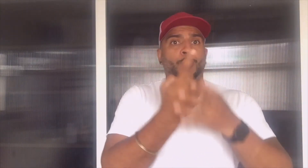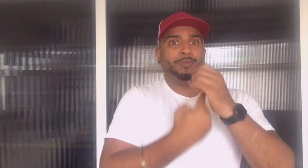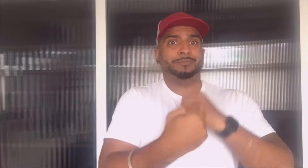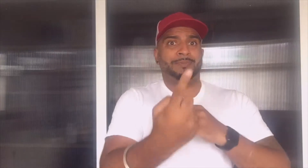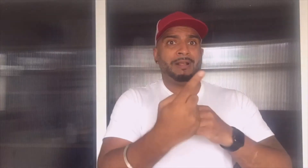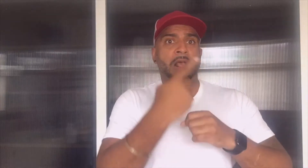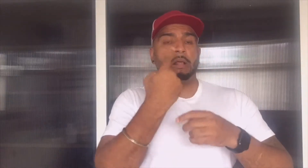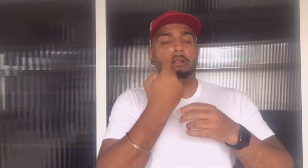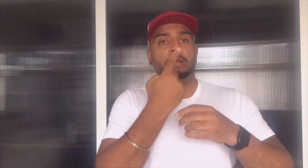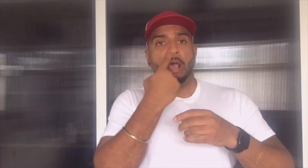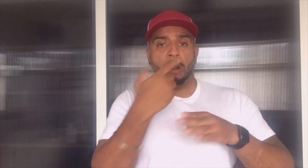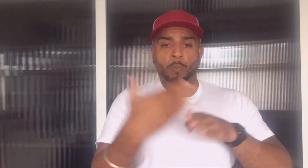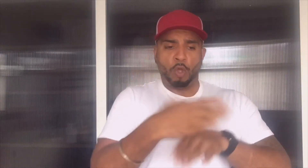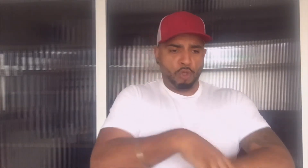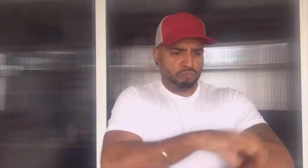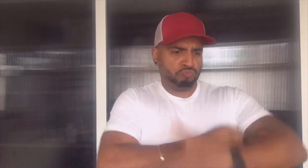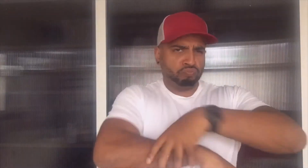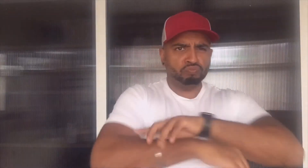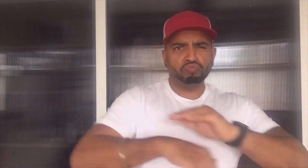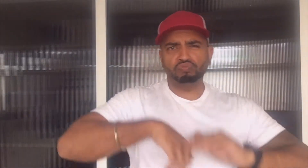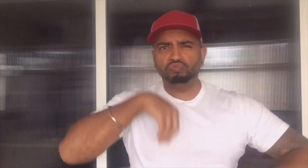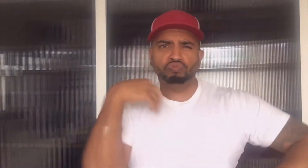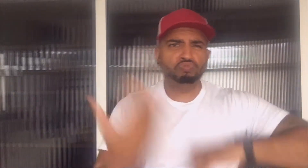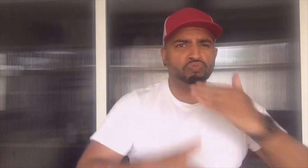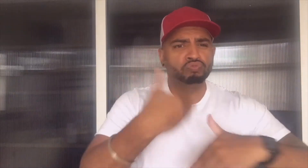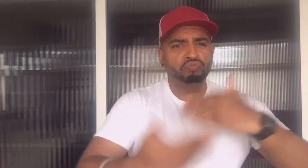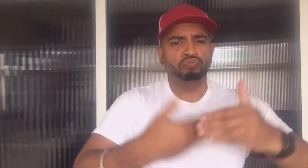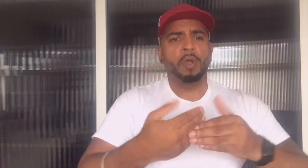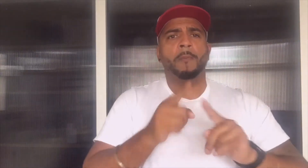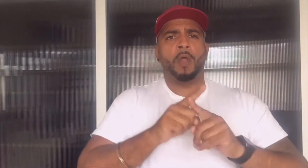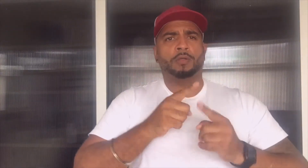be able to work independently and with initiative.